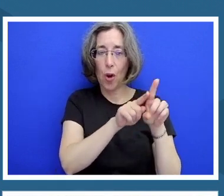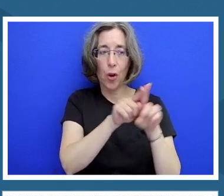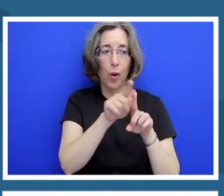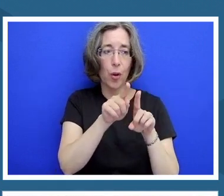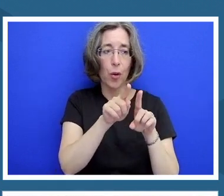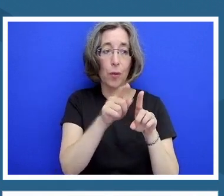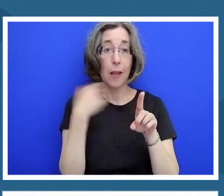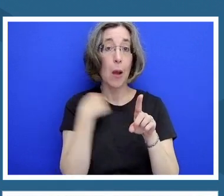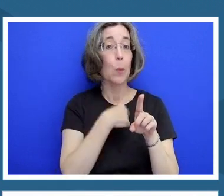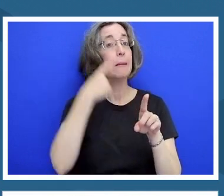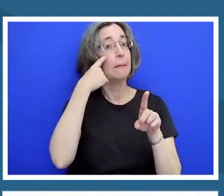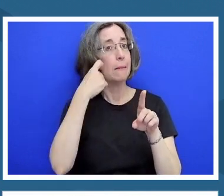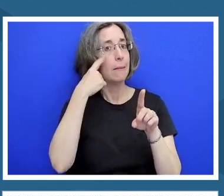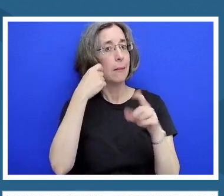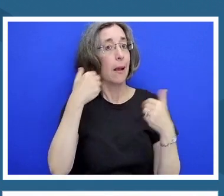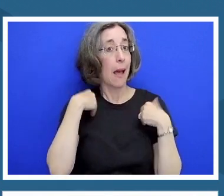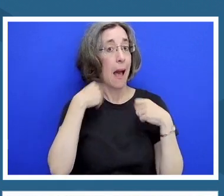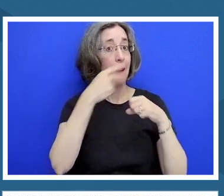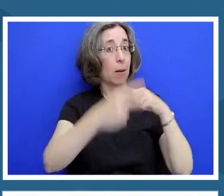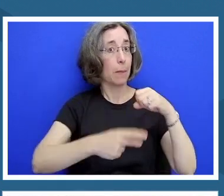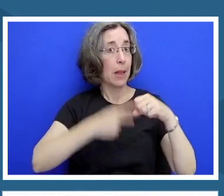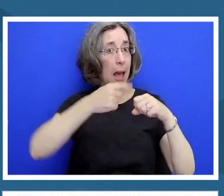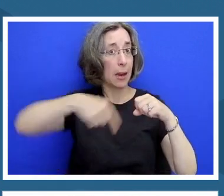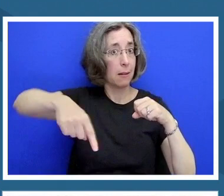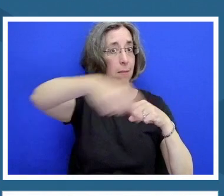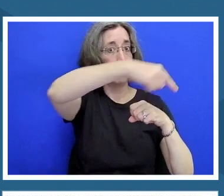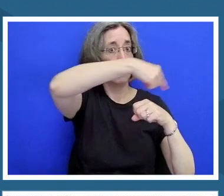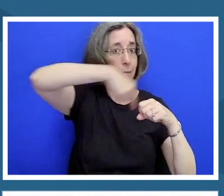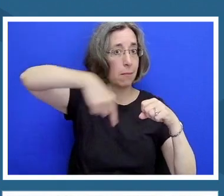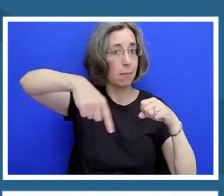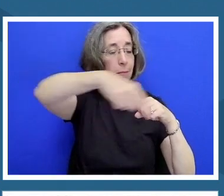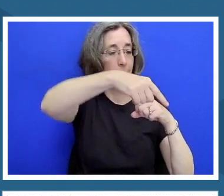planet orbiting around it